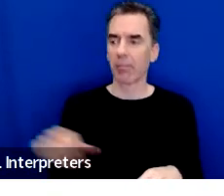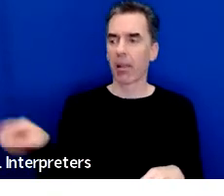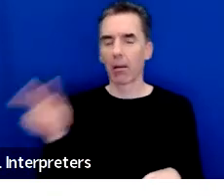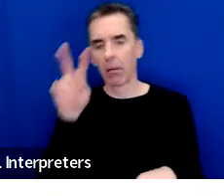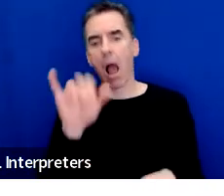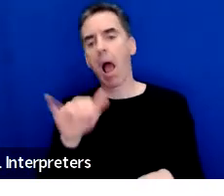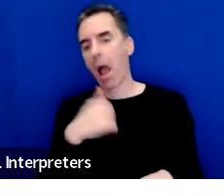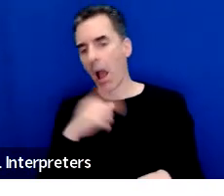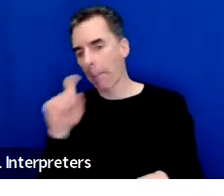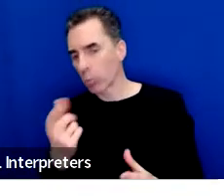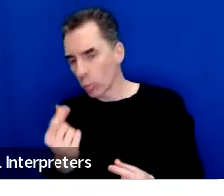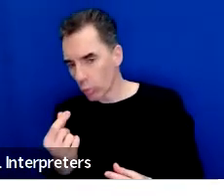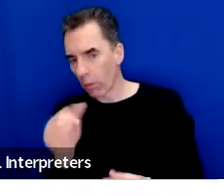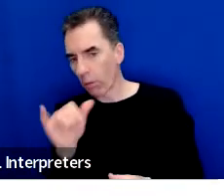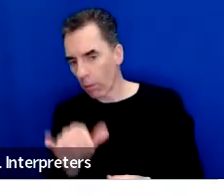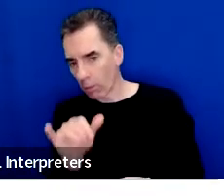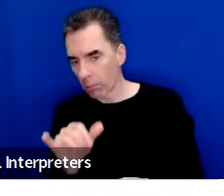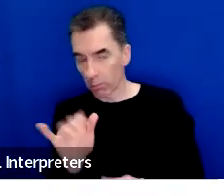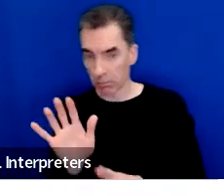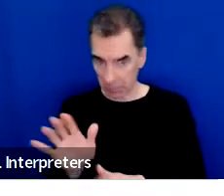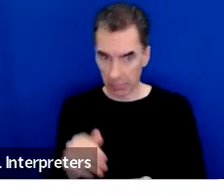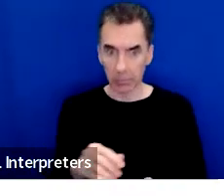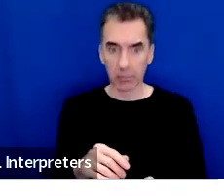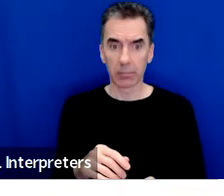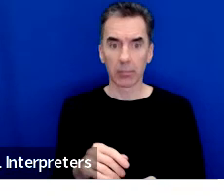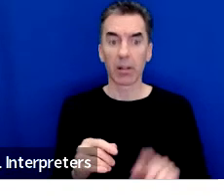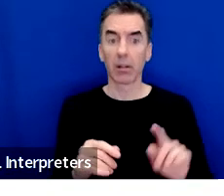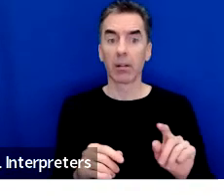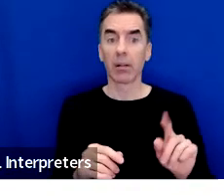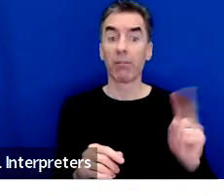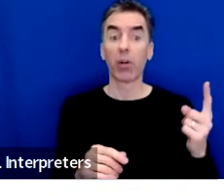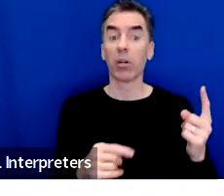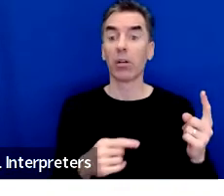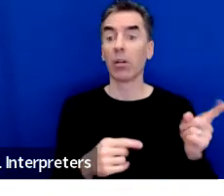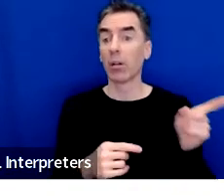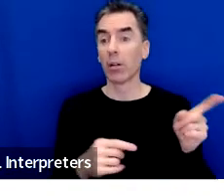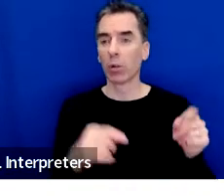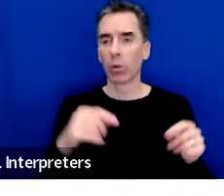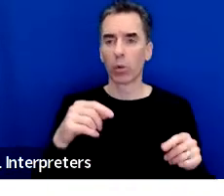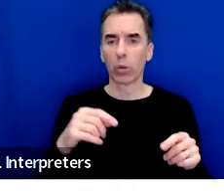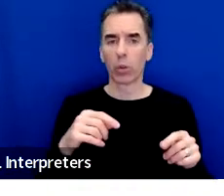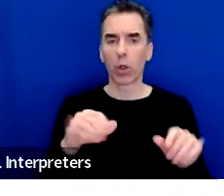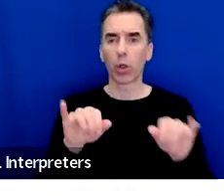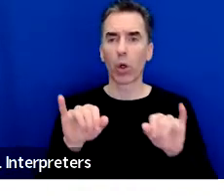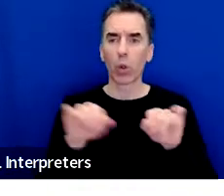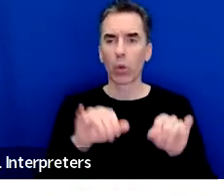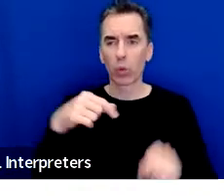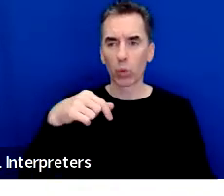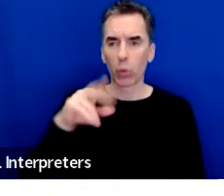And then the first one is a quiz and oh, I'm not going to switch over to student.